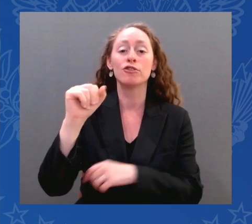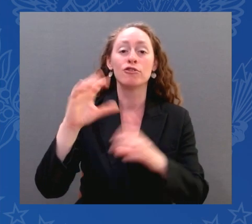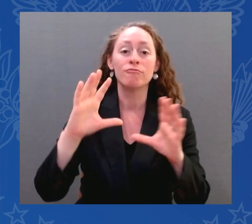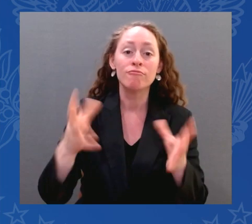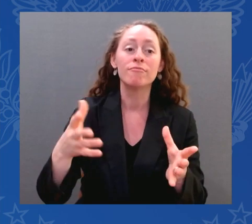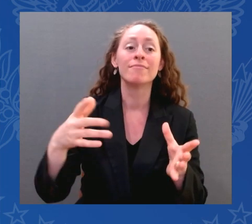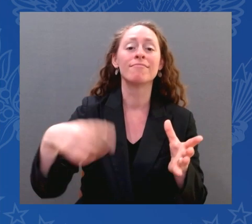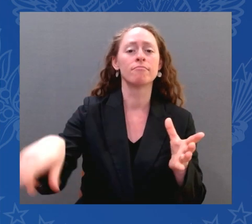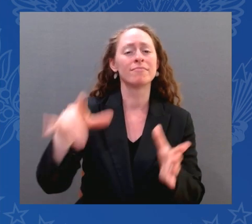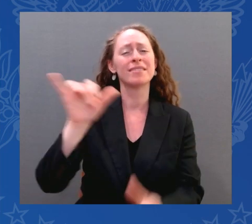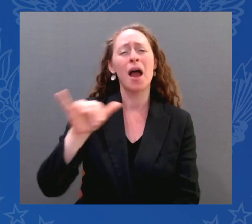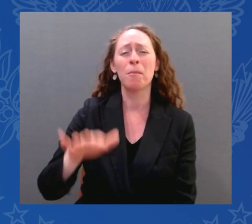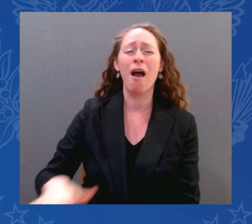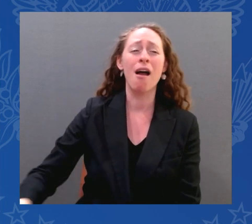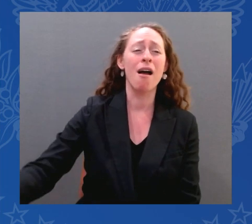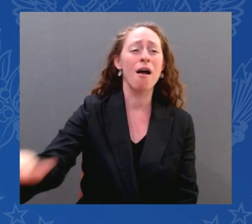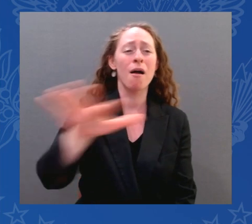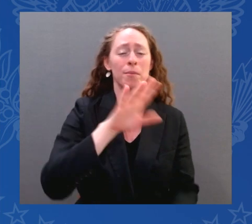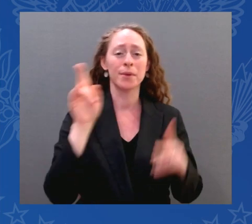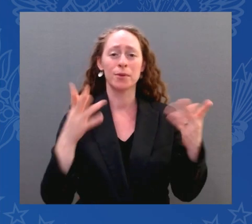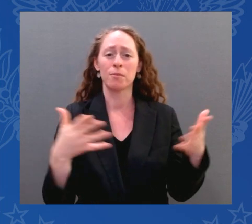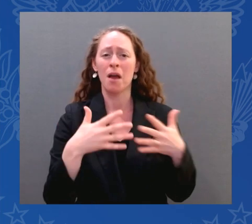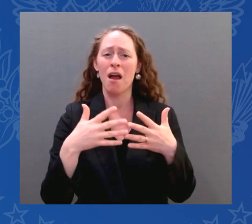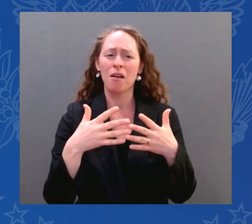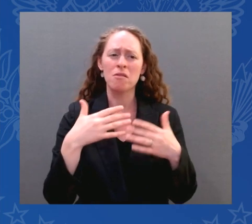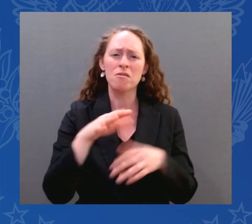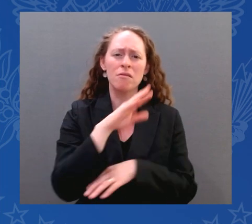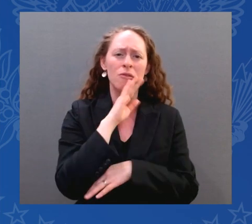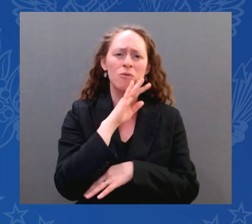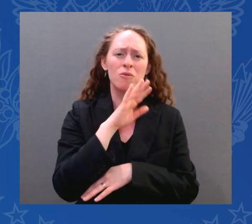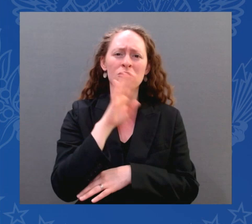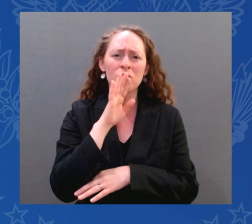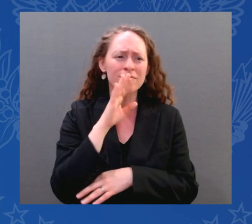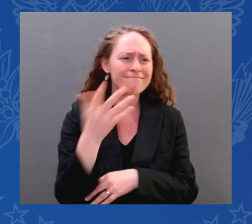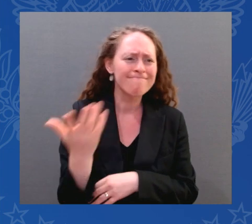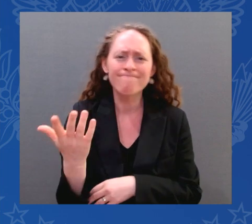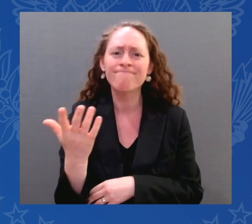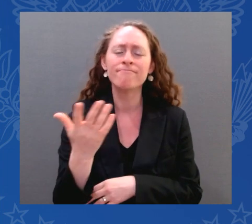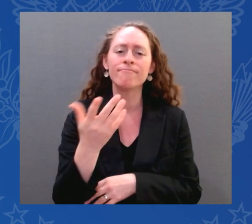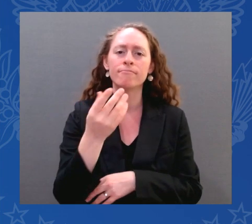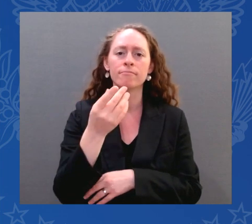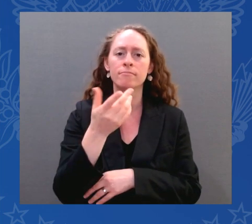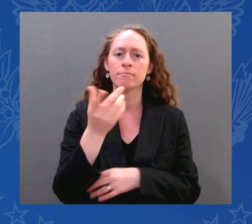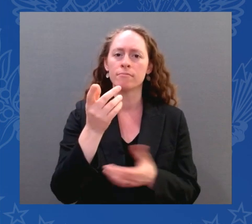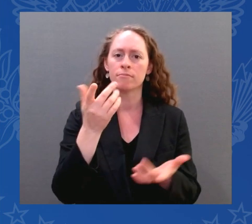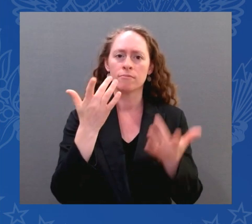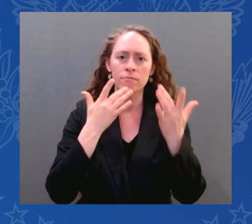The drought, the cost of supplies, inflation and the supply chain bottleneck.